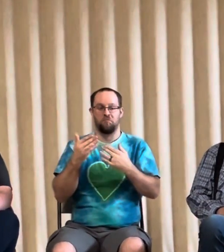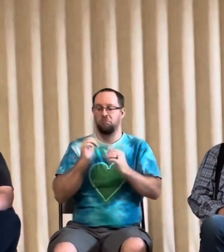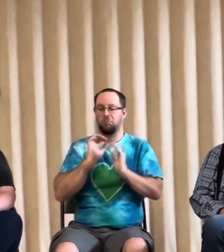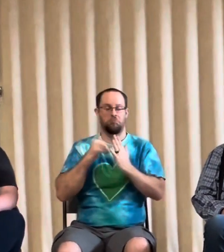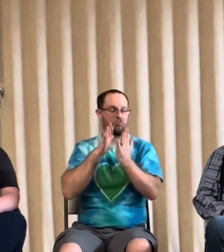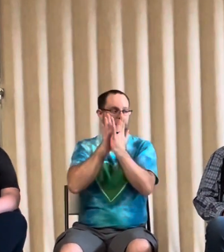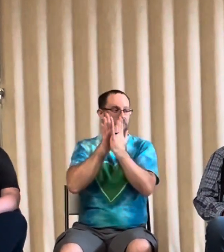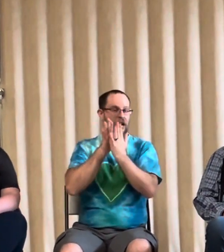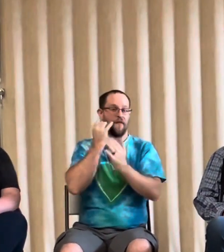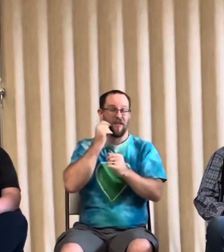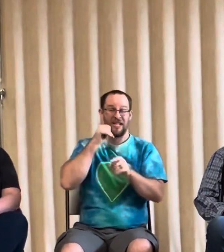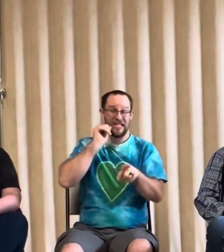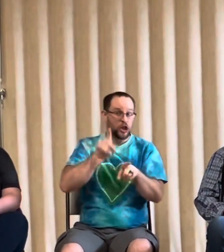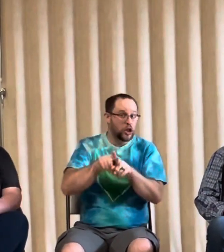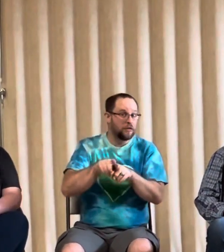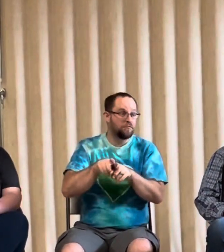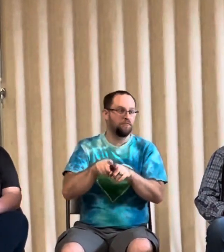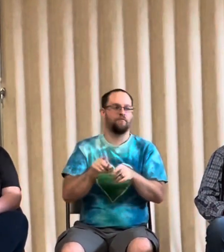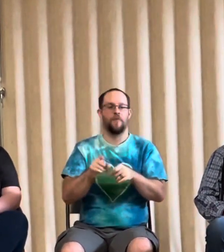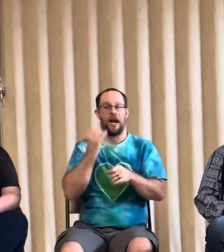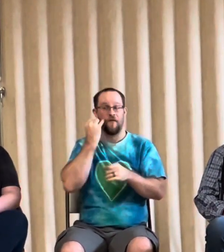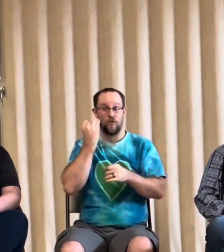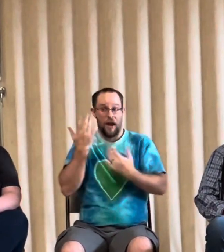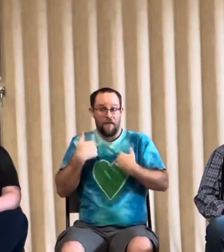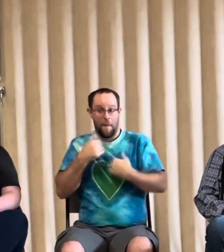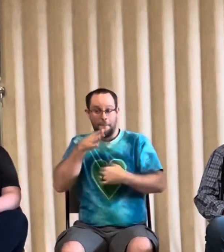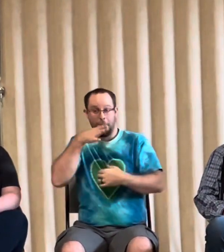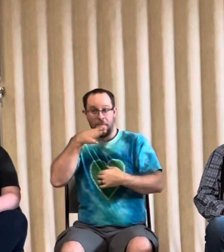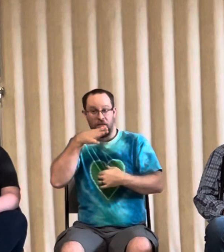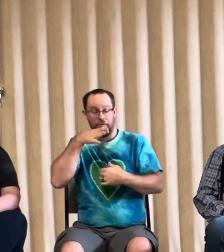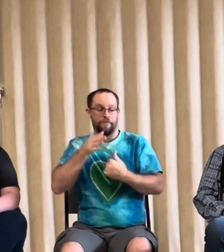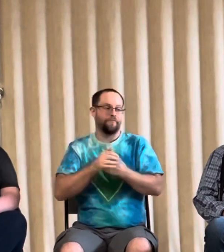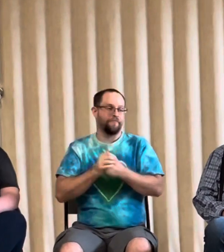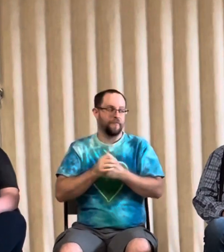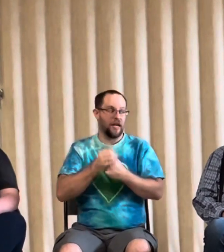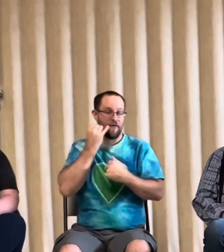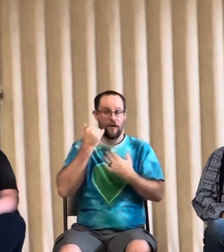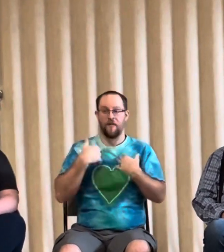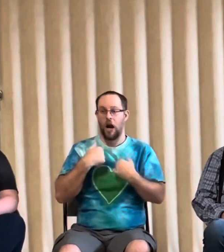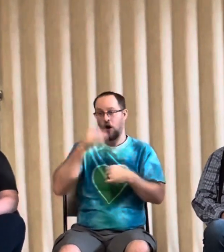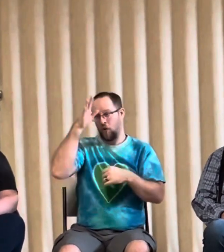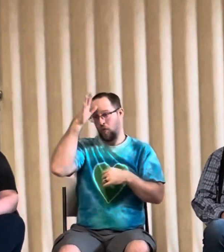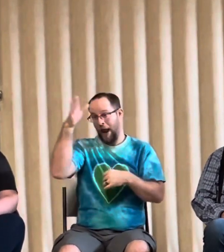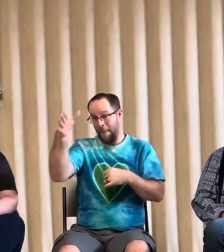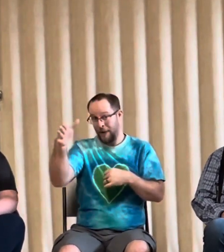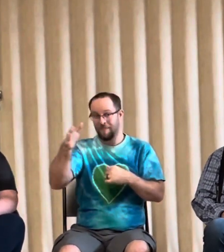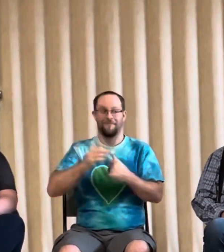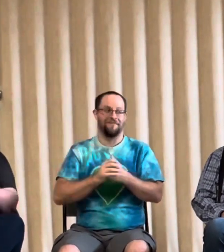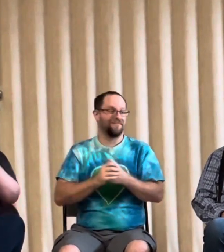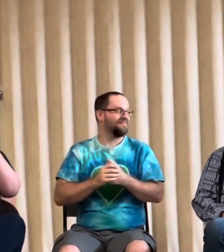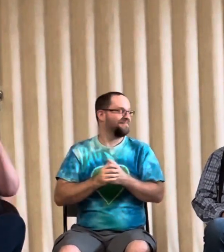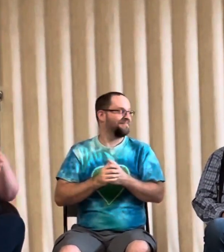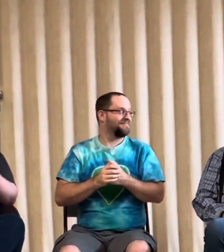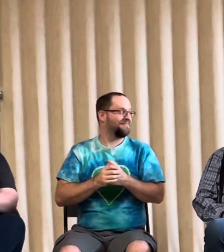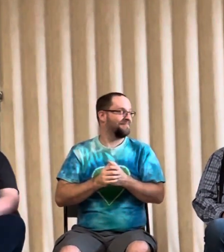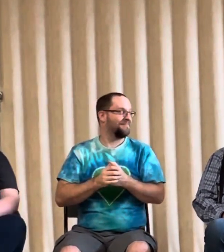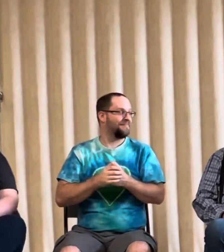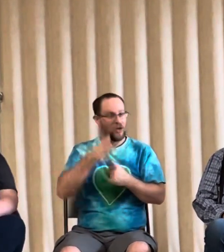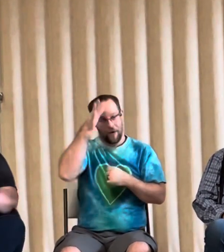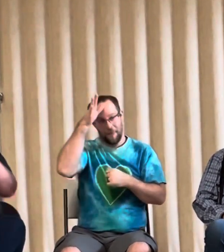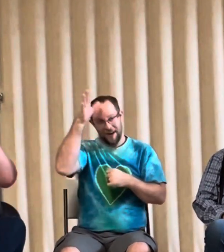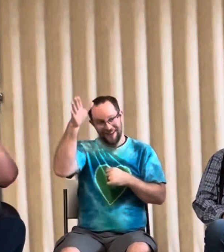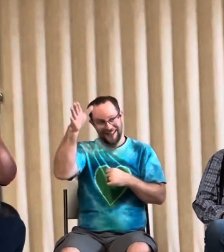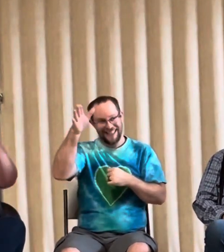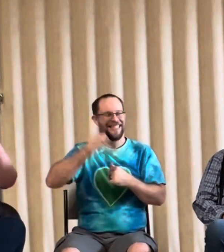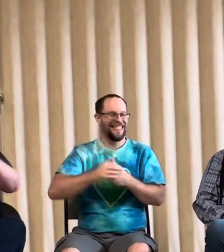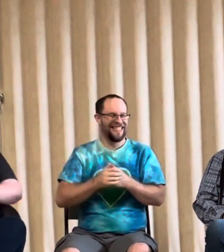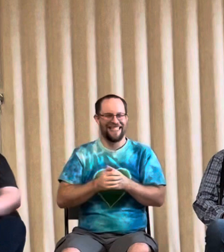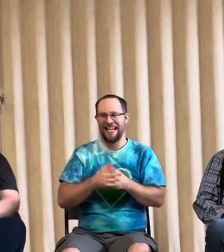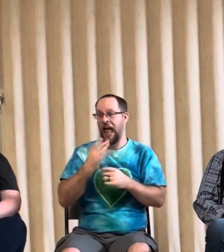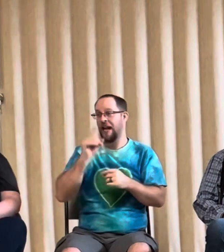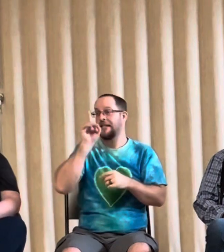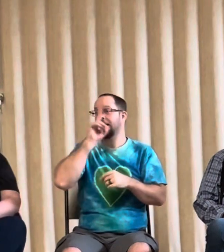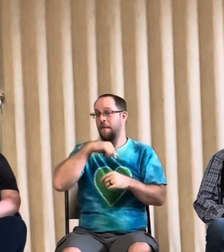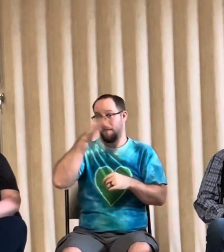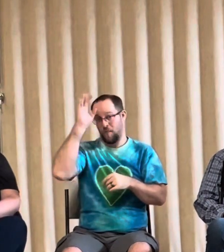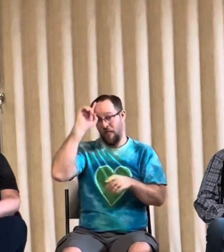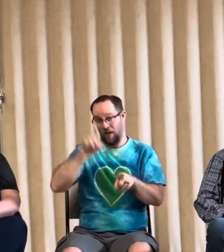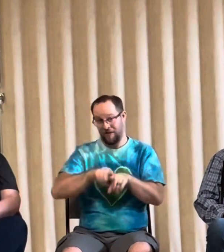If you have a sister, if you have a mother, if you have a grandpa... (grandpa!) and a step-brother!